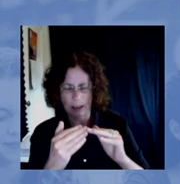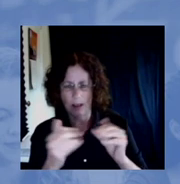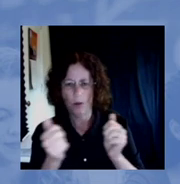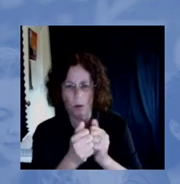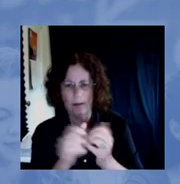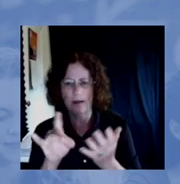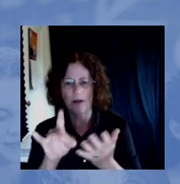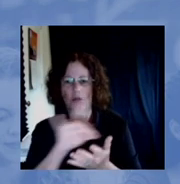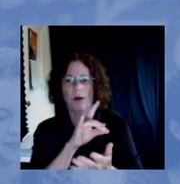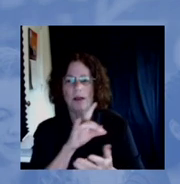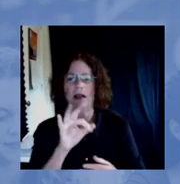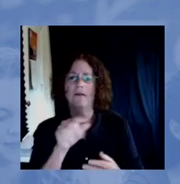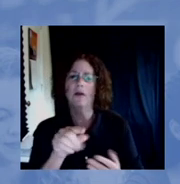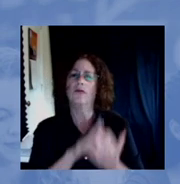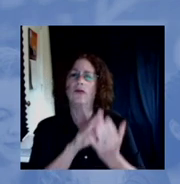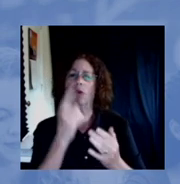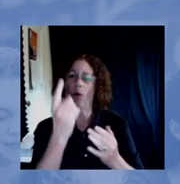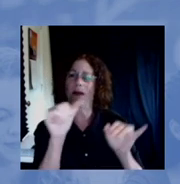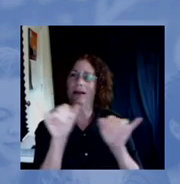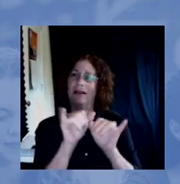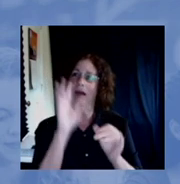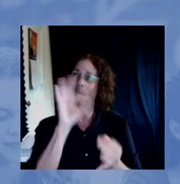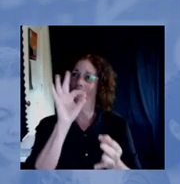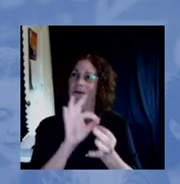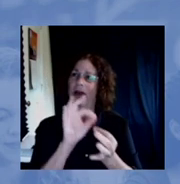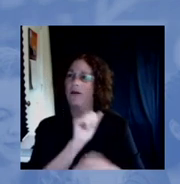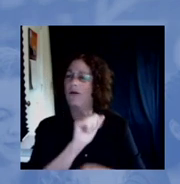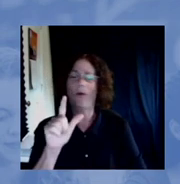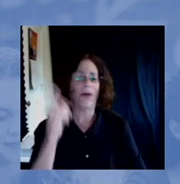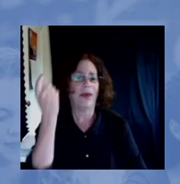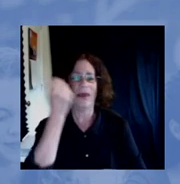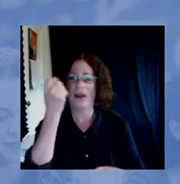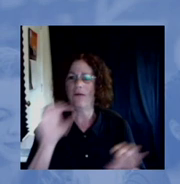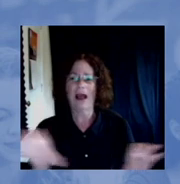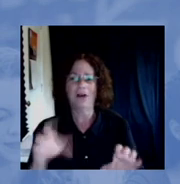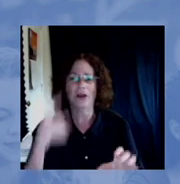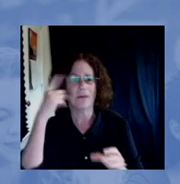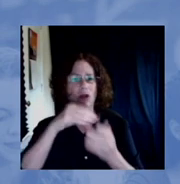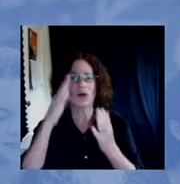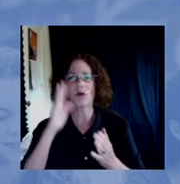A ONE SIZE FITS ALL THEORY OF ACTION FOR STUDENTS, YOU'RE GOING TO LOSE PARTICULARLY THE MOST